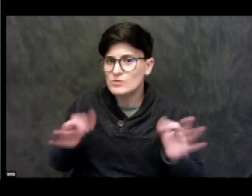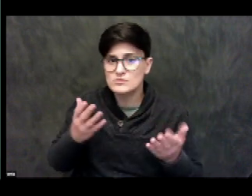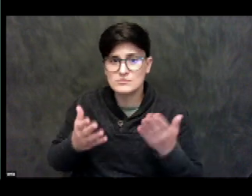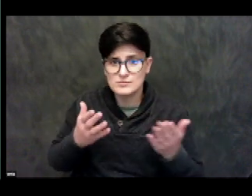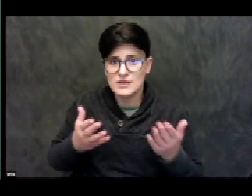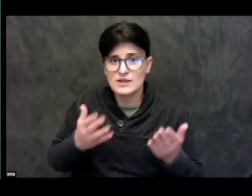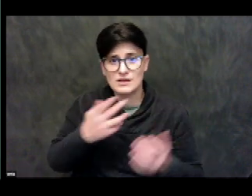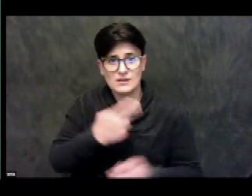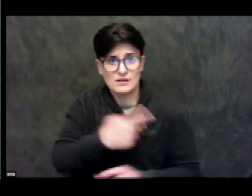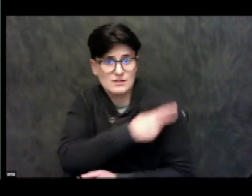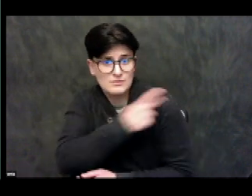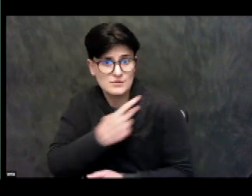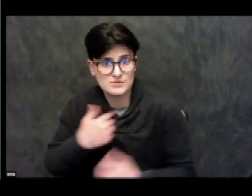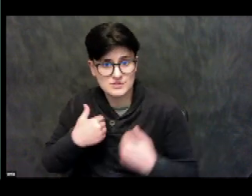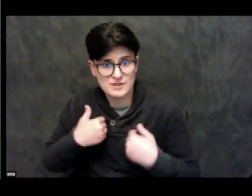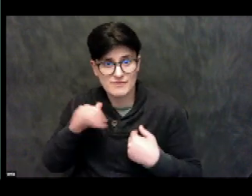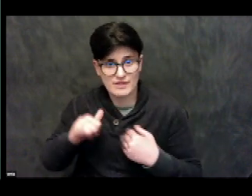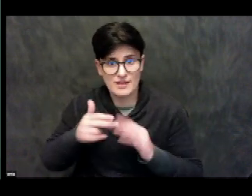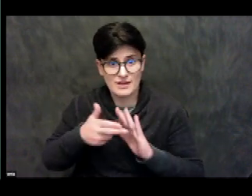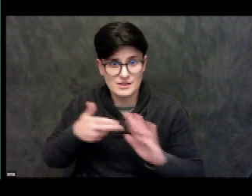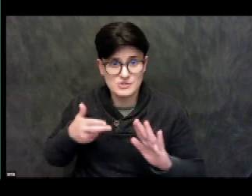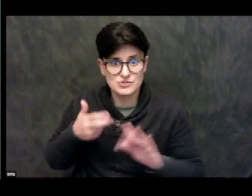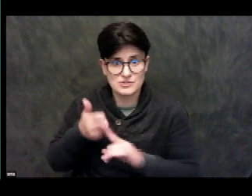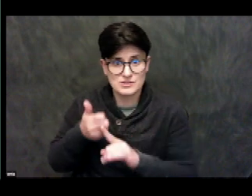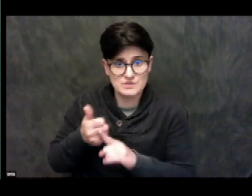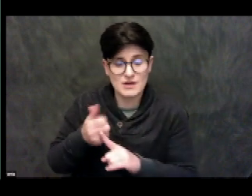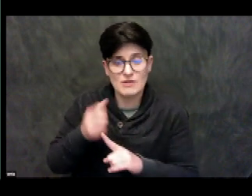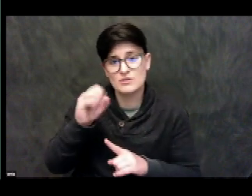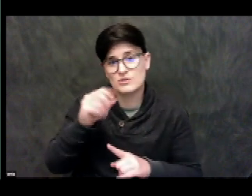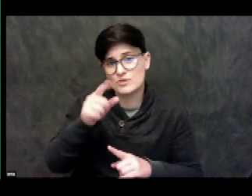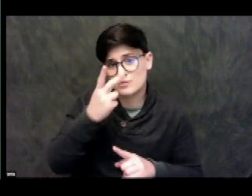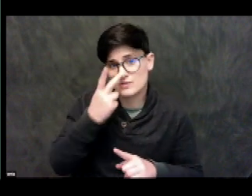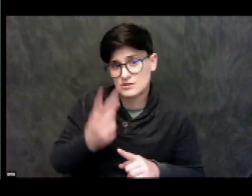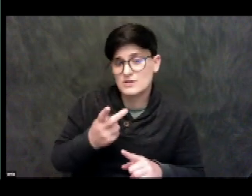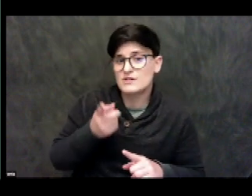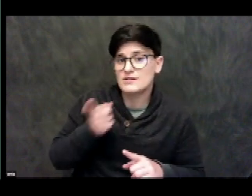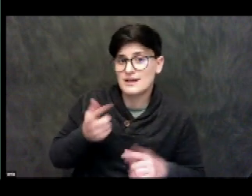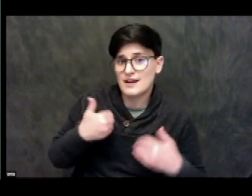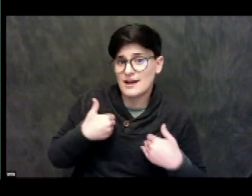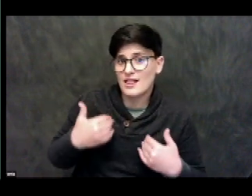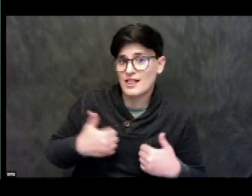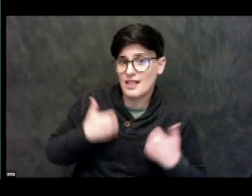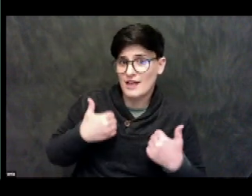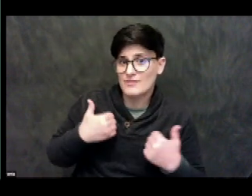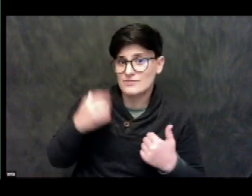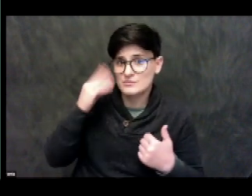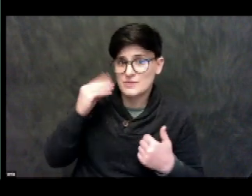When you have someone that's has a life experience with it and then you're describing that condition,